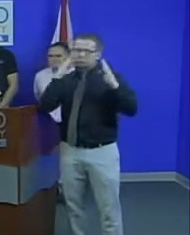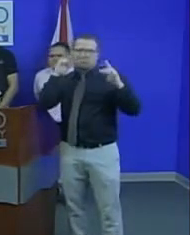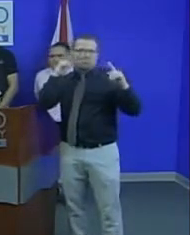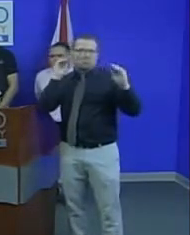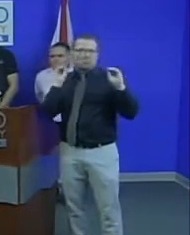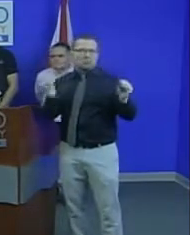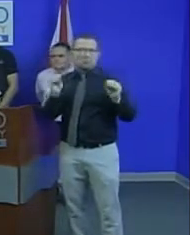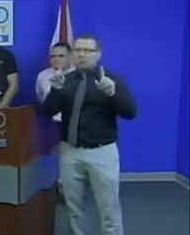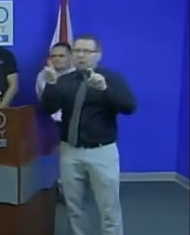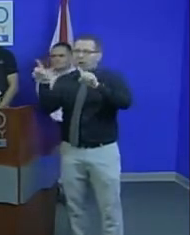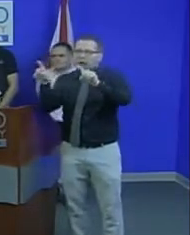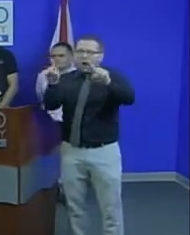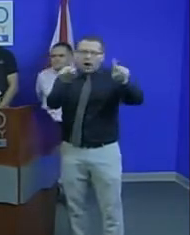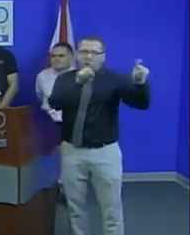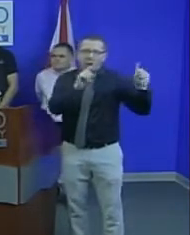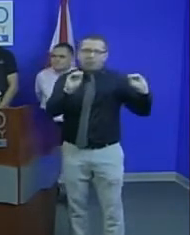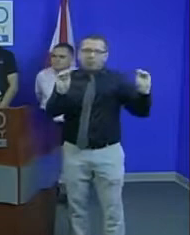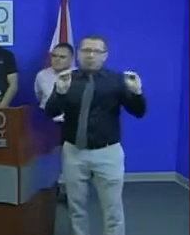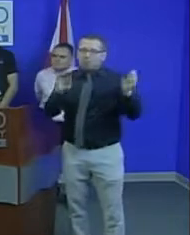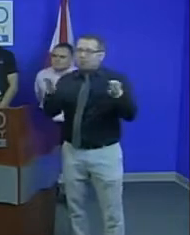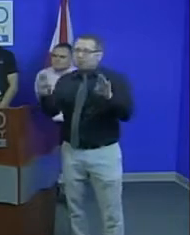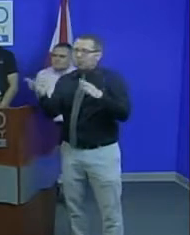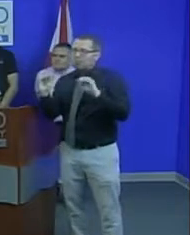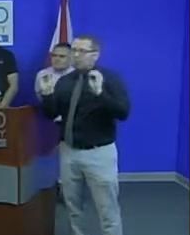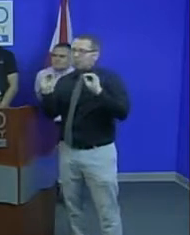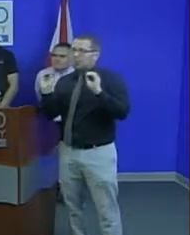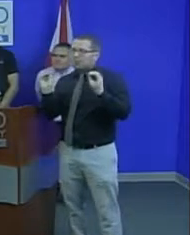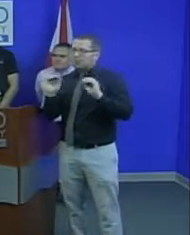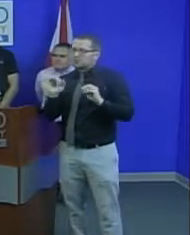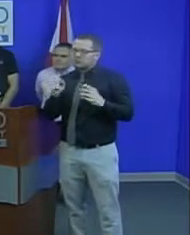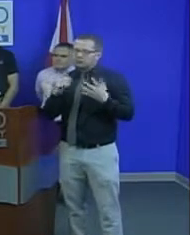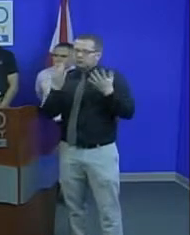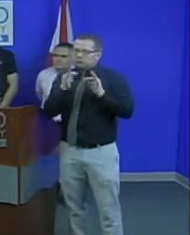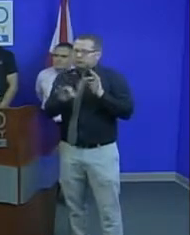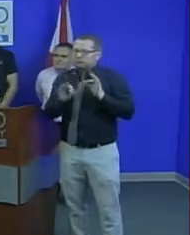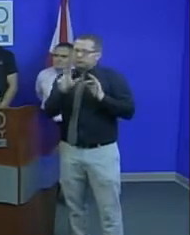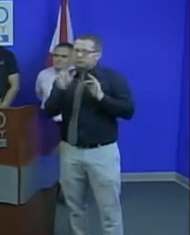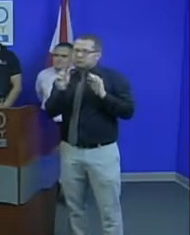THEY I TRANSCRIPTED TO THE NOT THAT I'M AWARE OF.